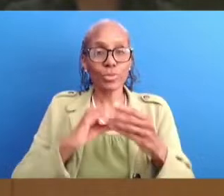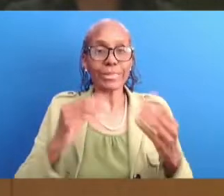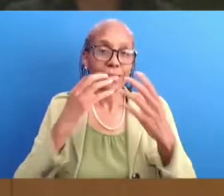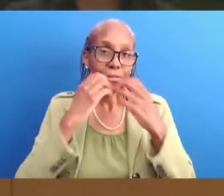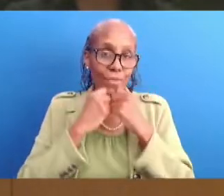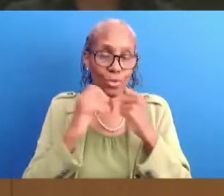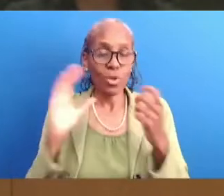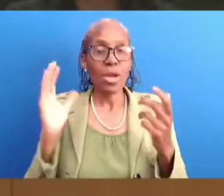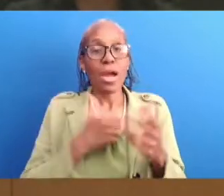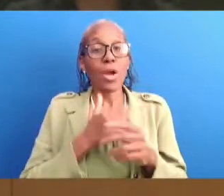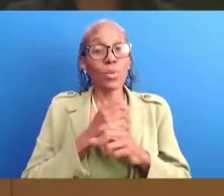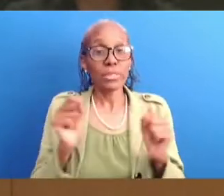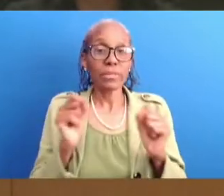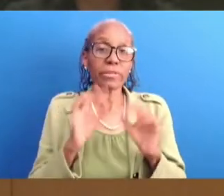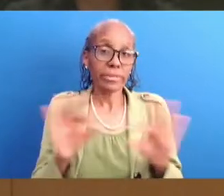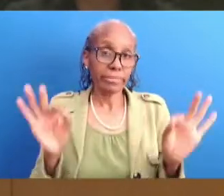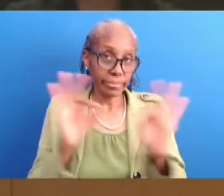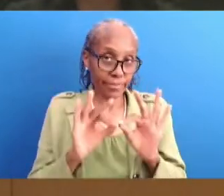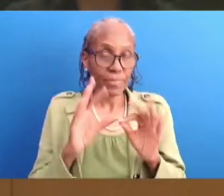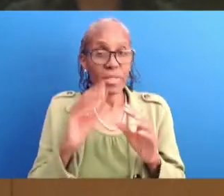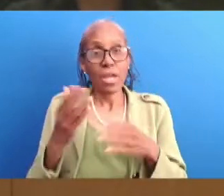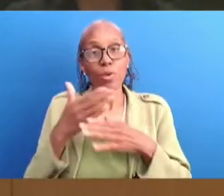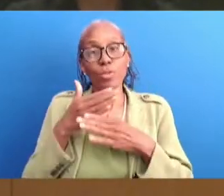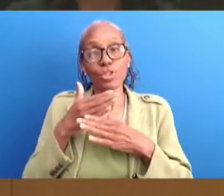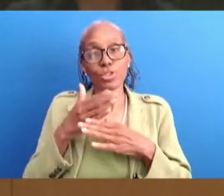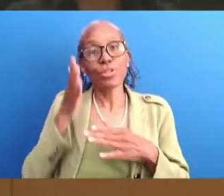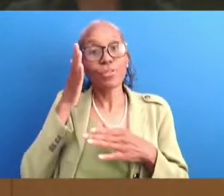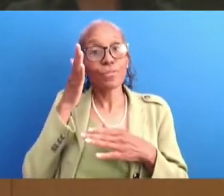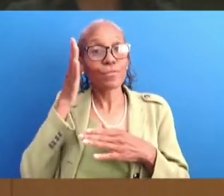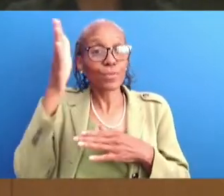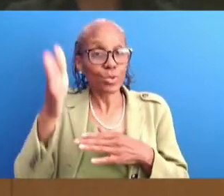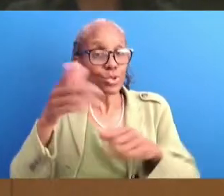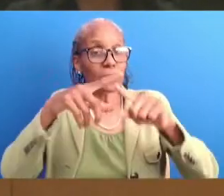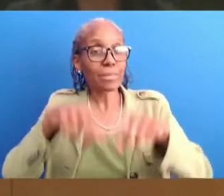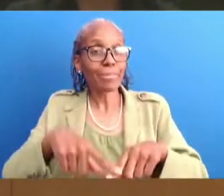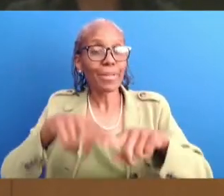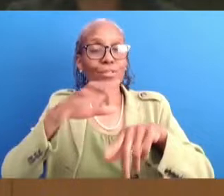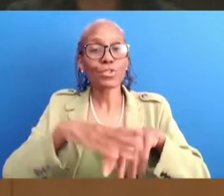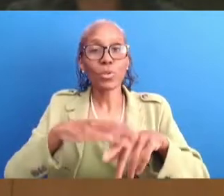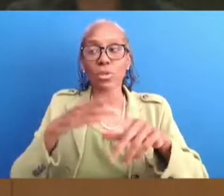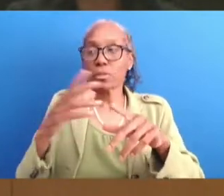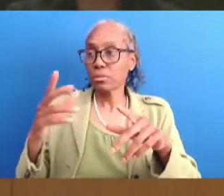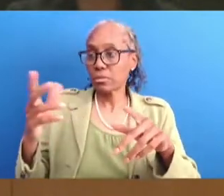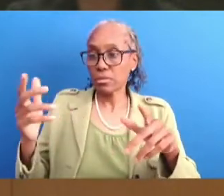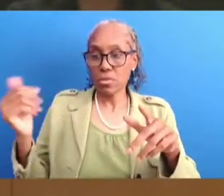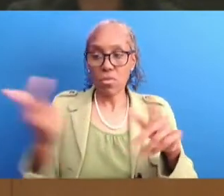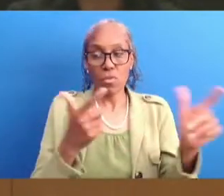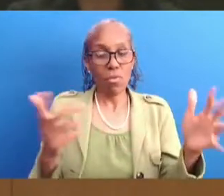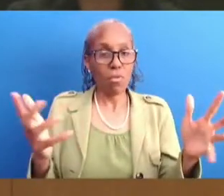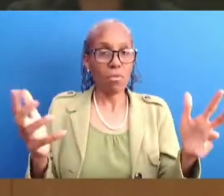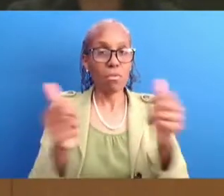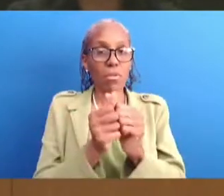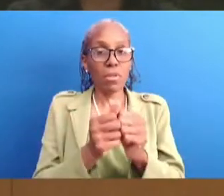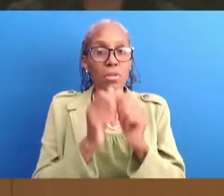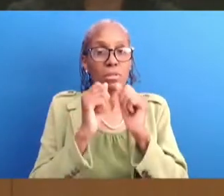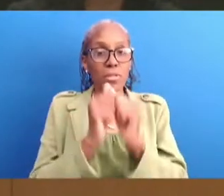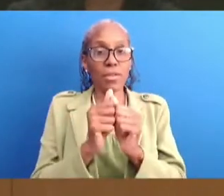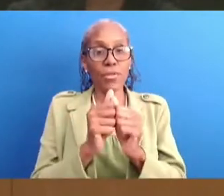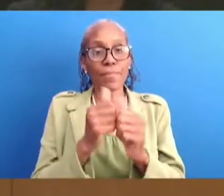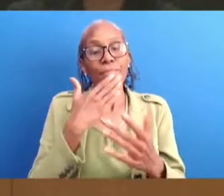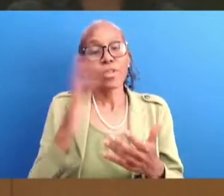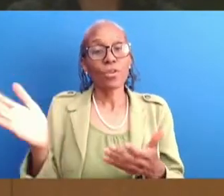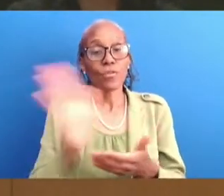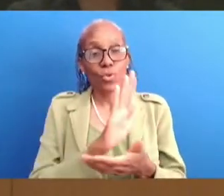COMMUNITIES THAT OUR STORIES ARE